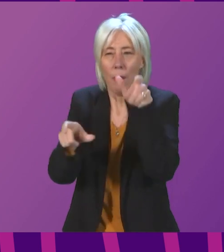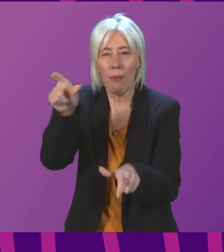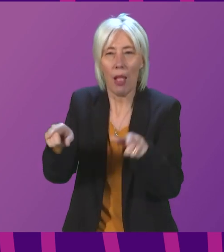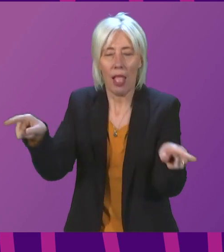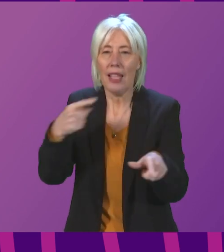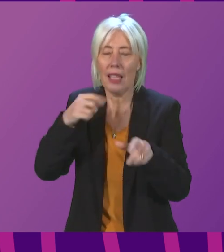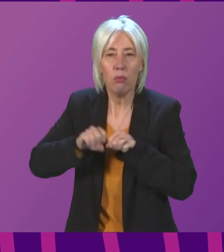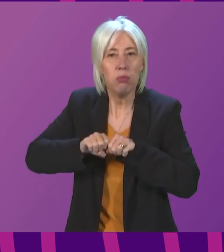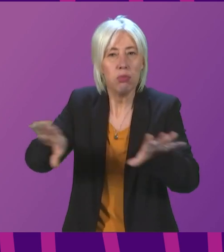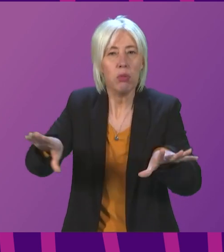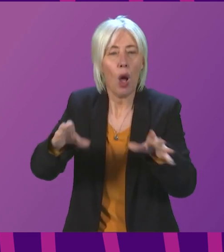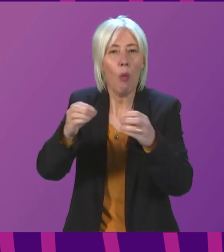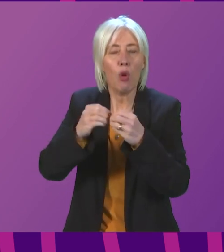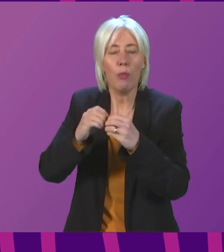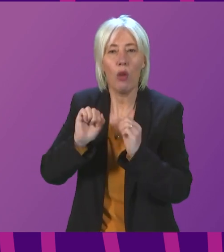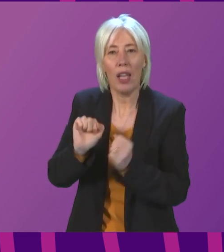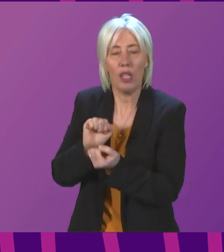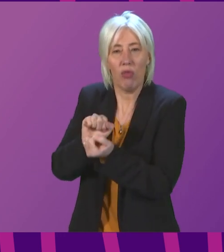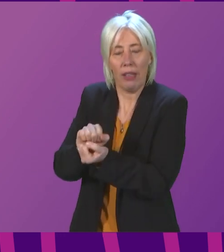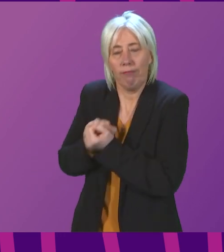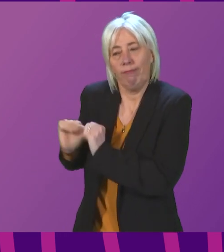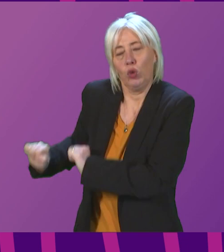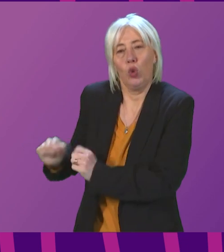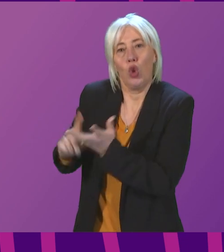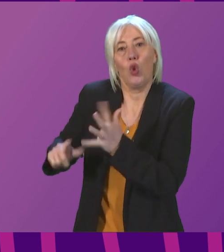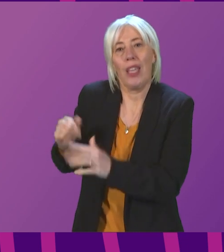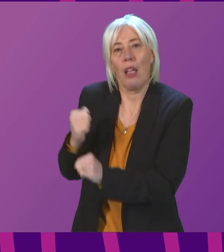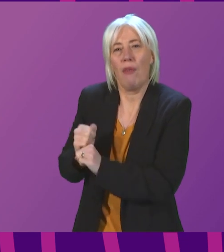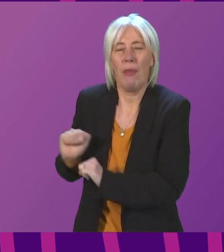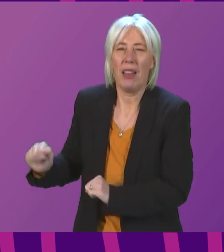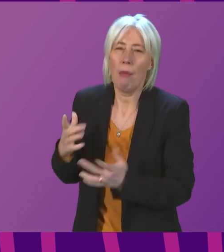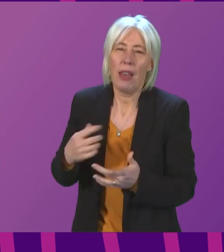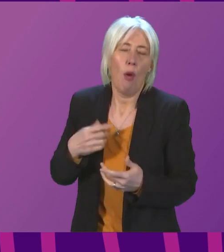of broadband is reserved. It is.